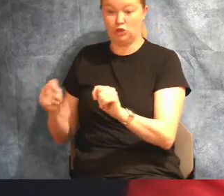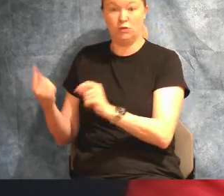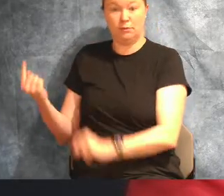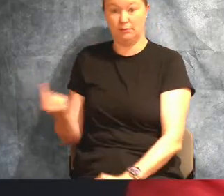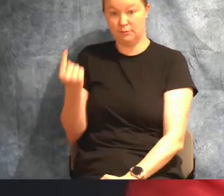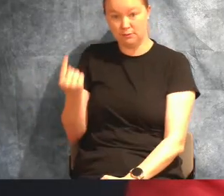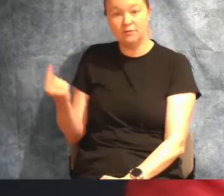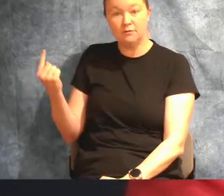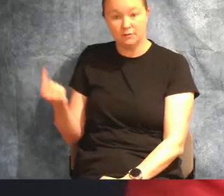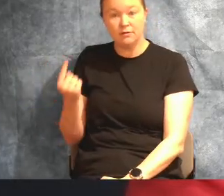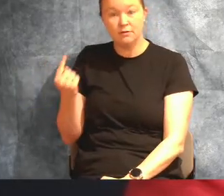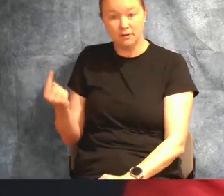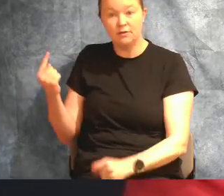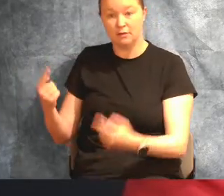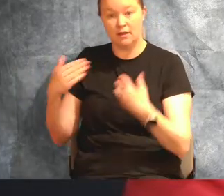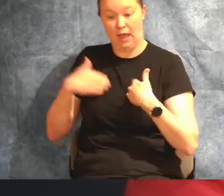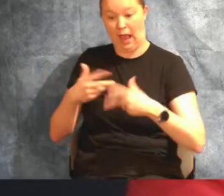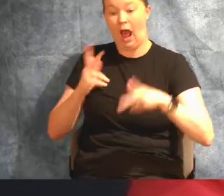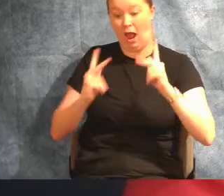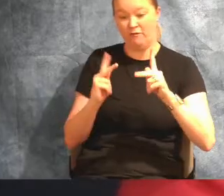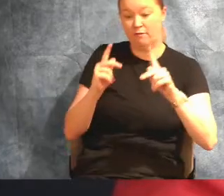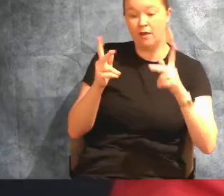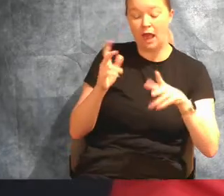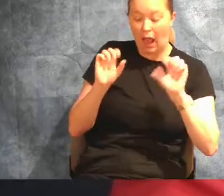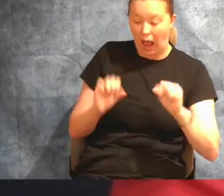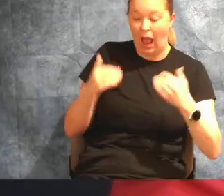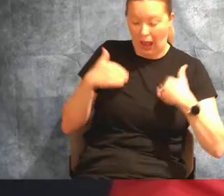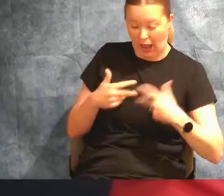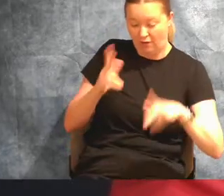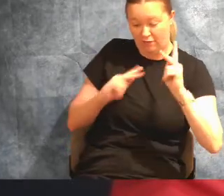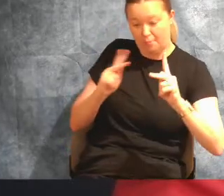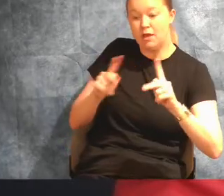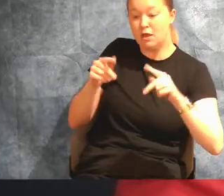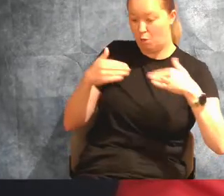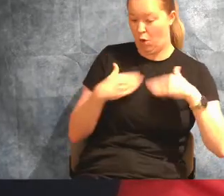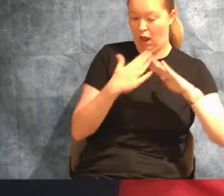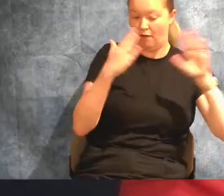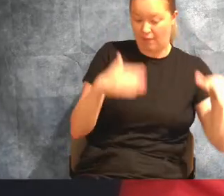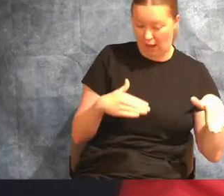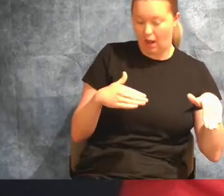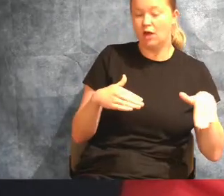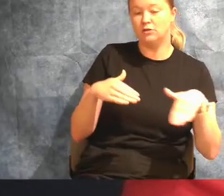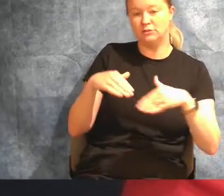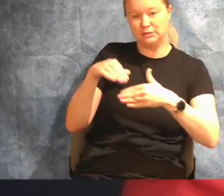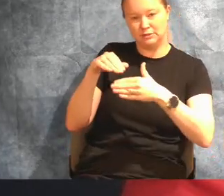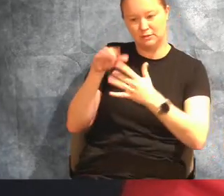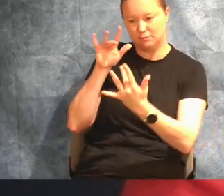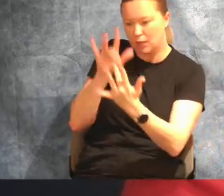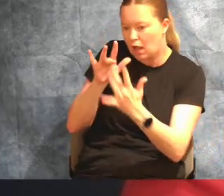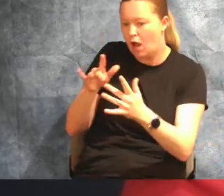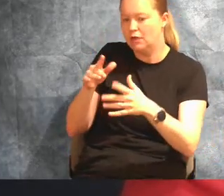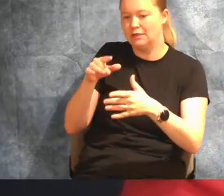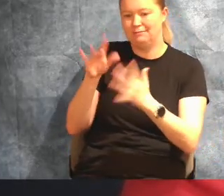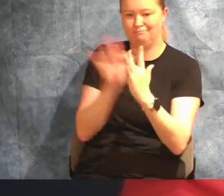had the abolitionists. The abolitionists had what? The houses, the contacts, the network,